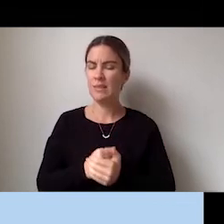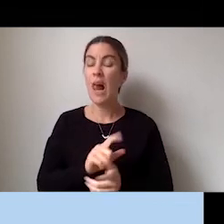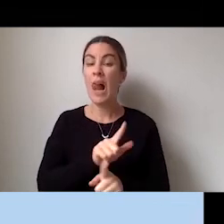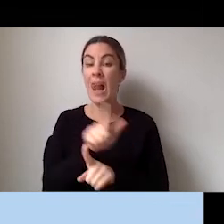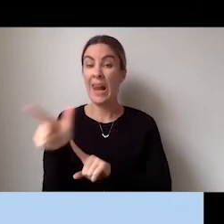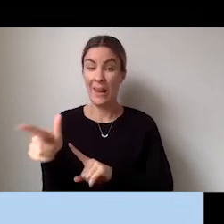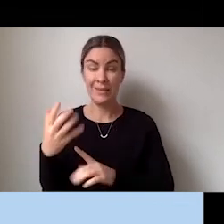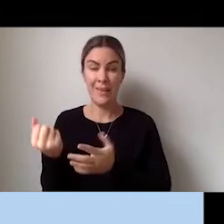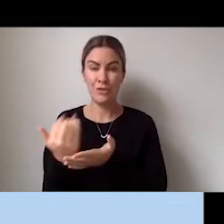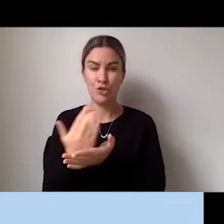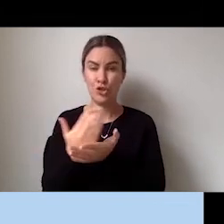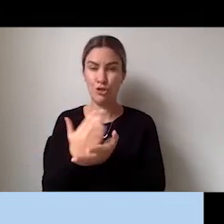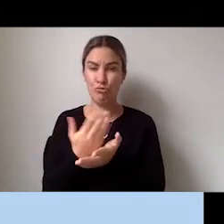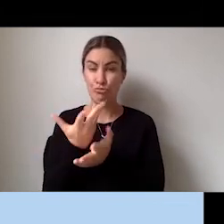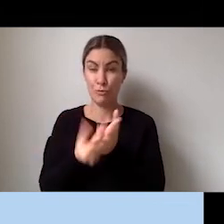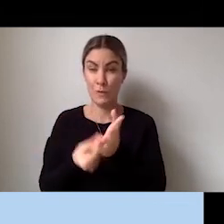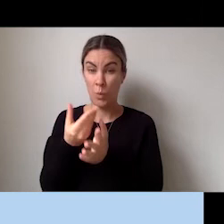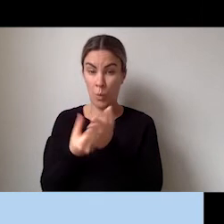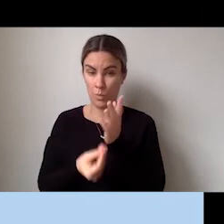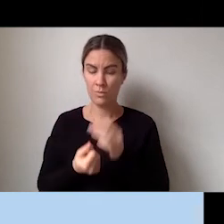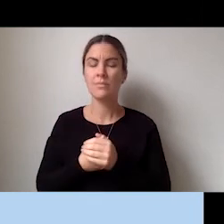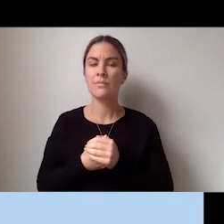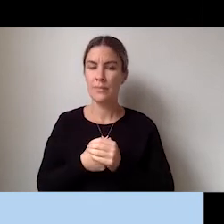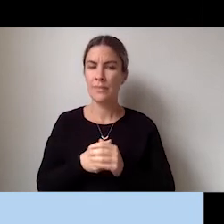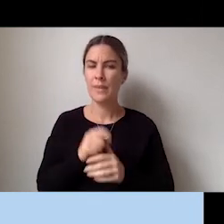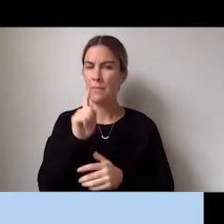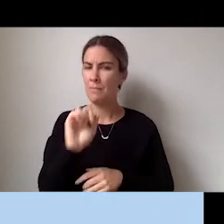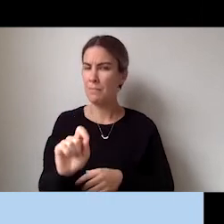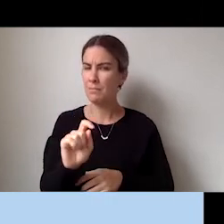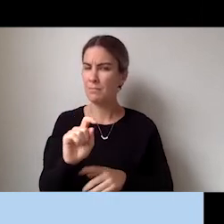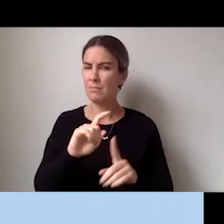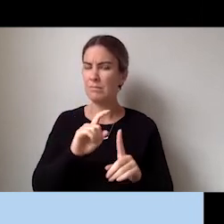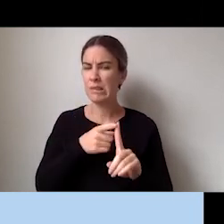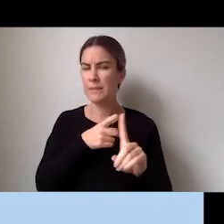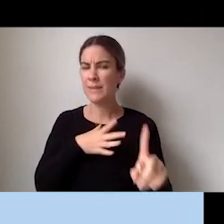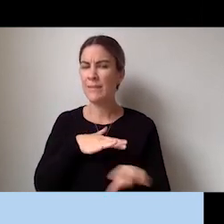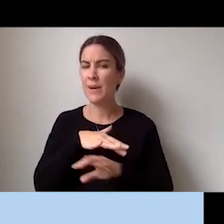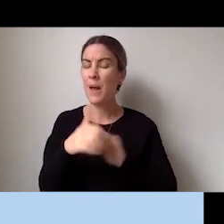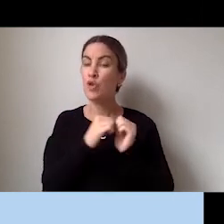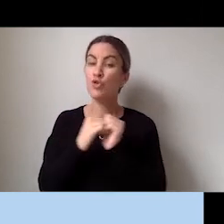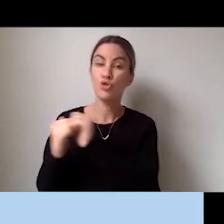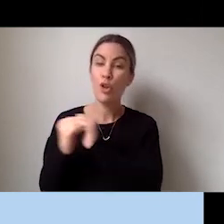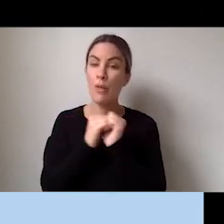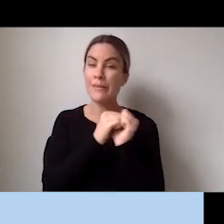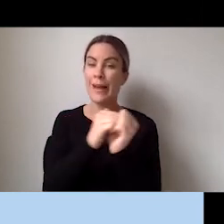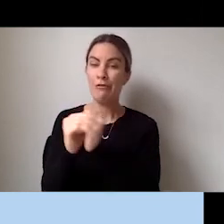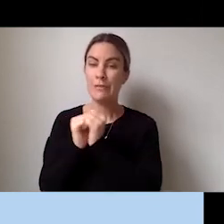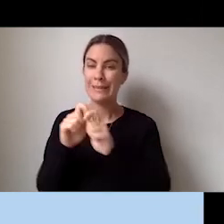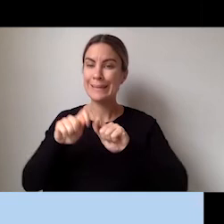But particularly about the idea of a solidarity team, which comes from activists and therapist